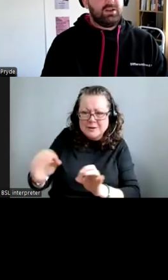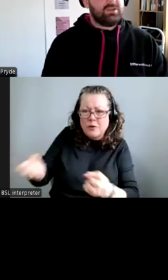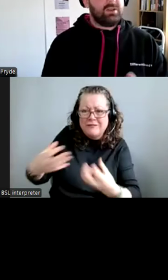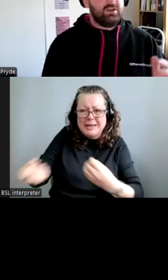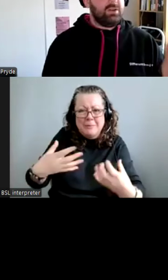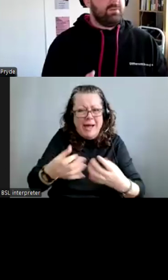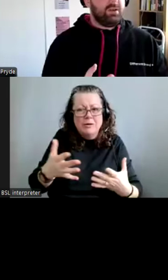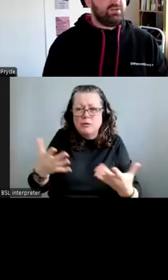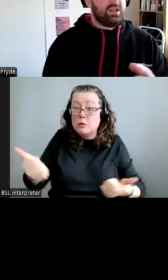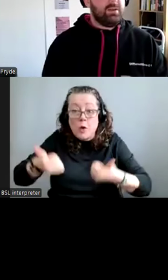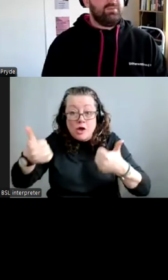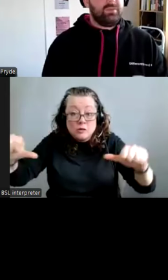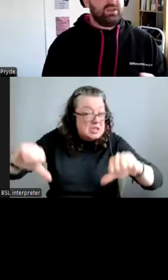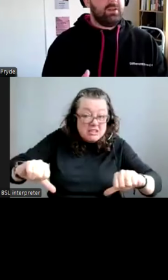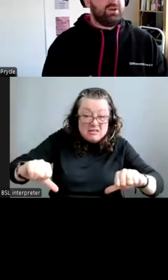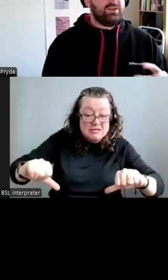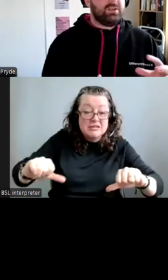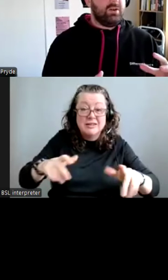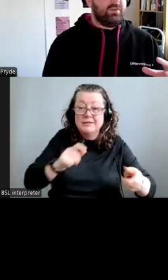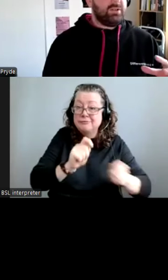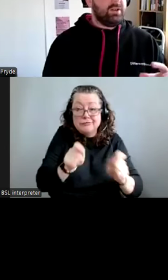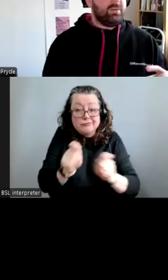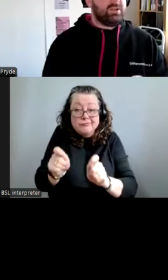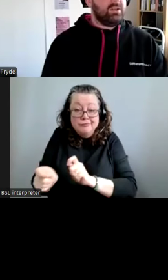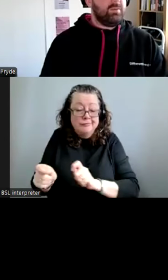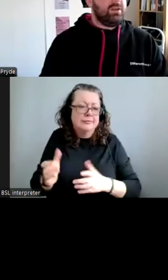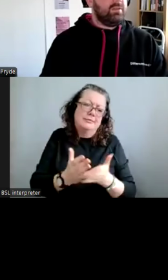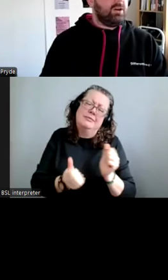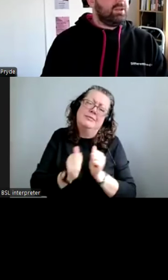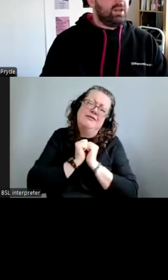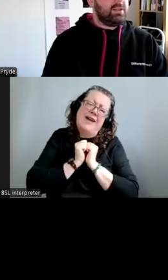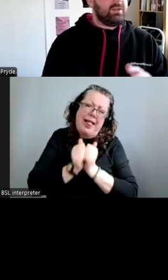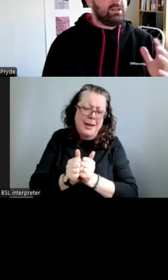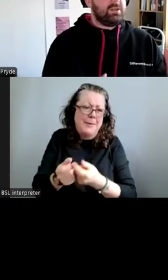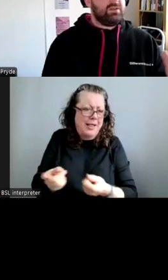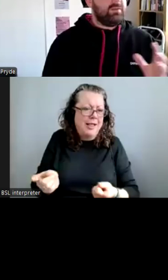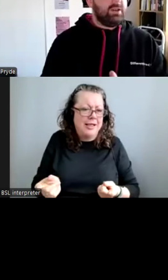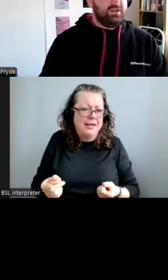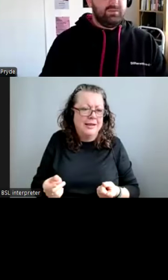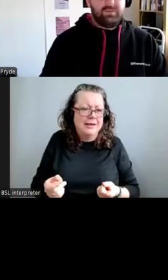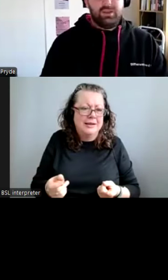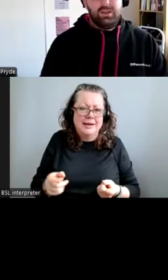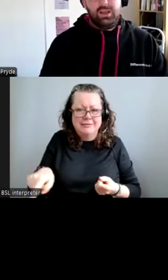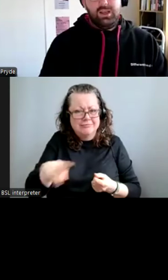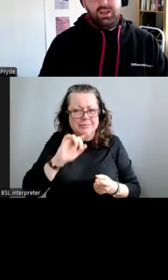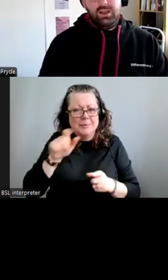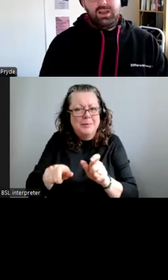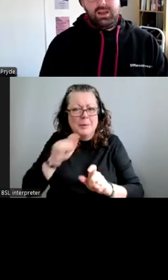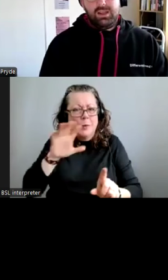This will also help you understand parts of a journey which has not been optimized or hasn't been really thought of it.